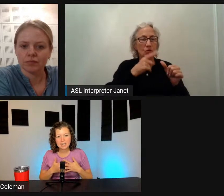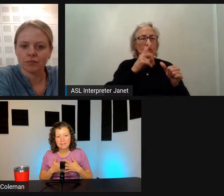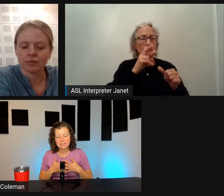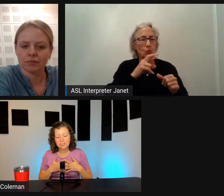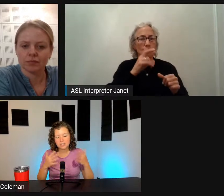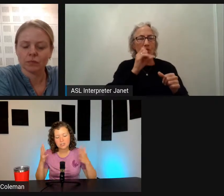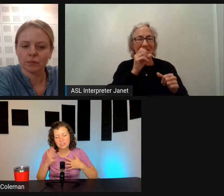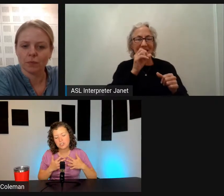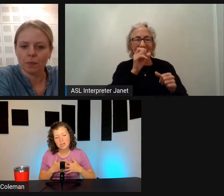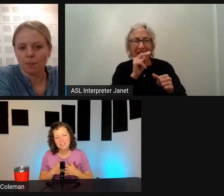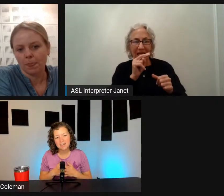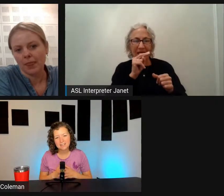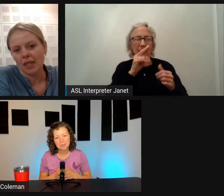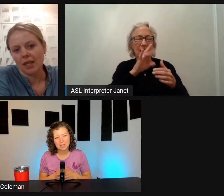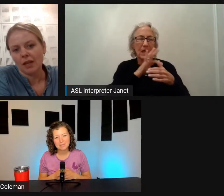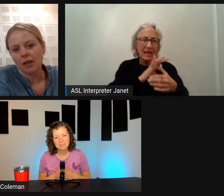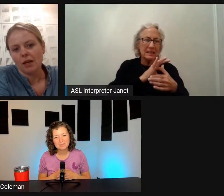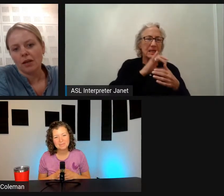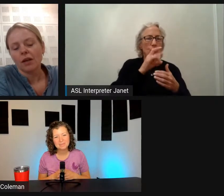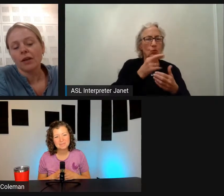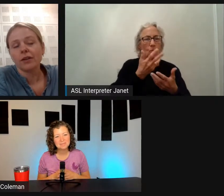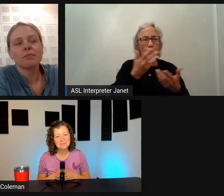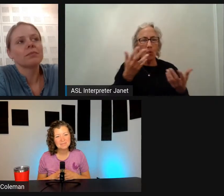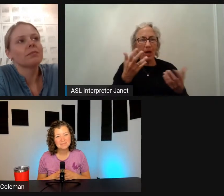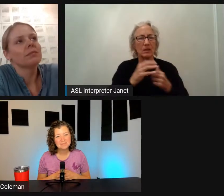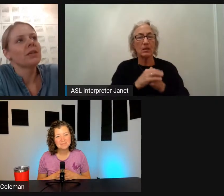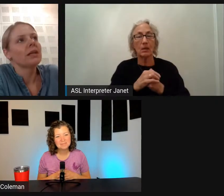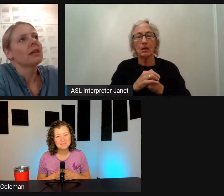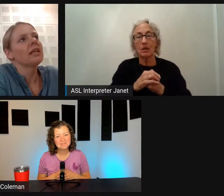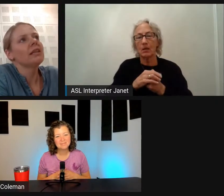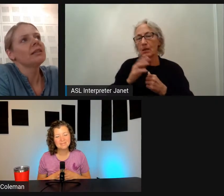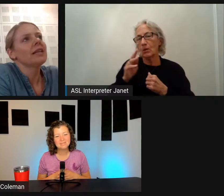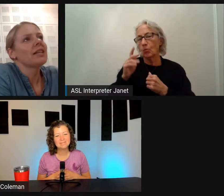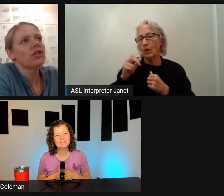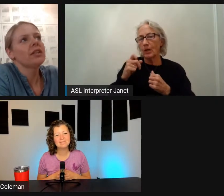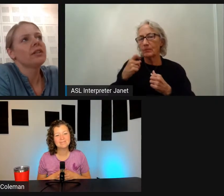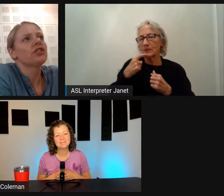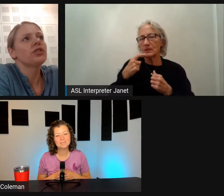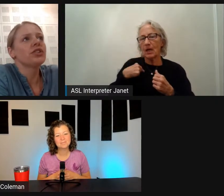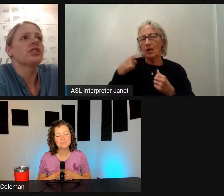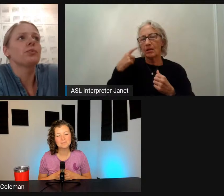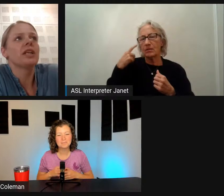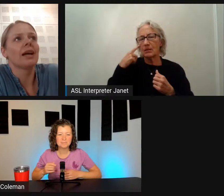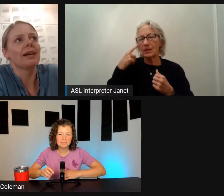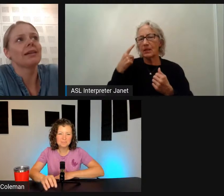users who are blind or visually impaired about the flow of the content? For example, were they searching for links first? Previewing headings first? Scanning content?